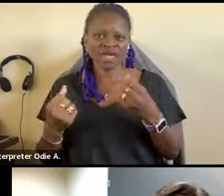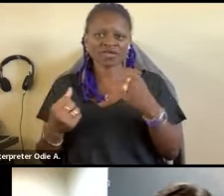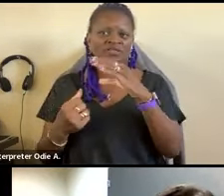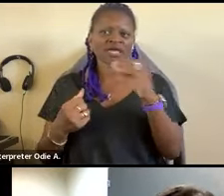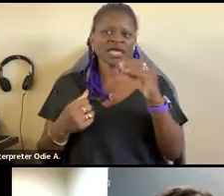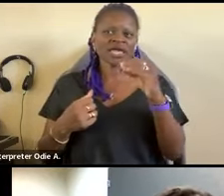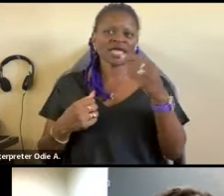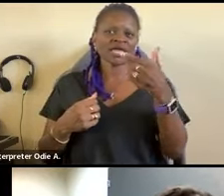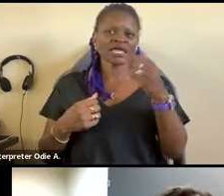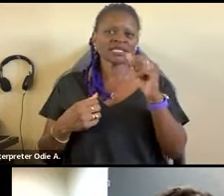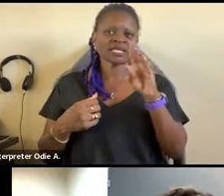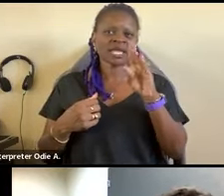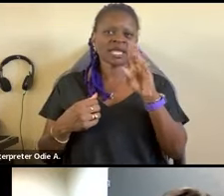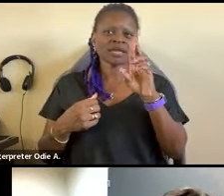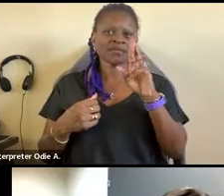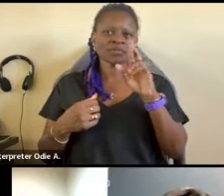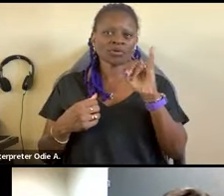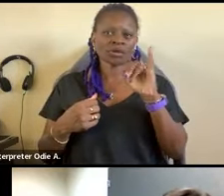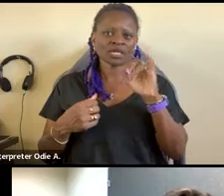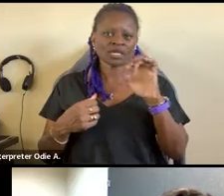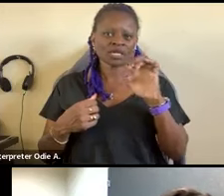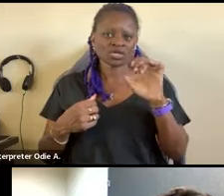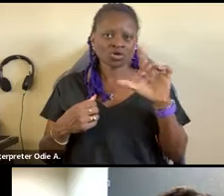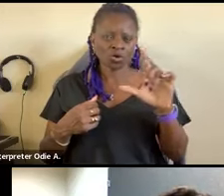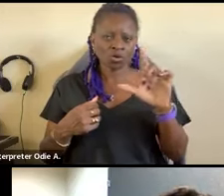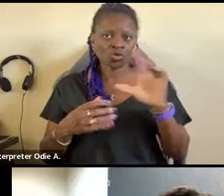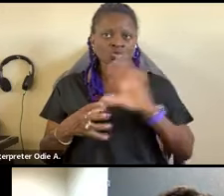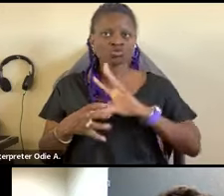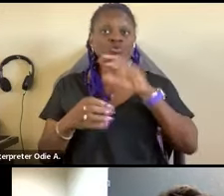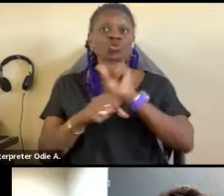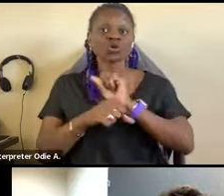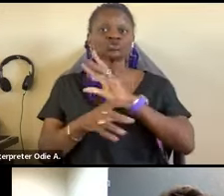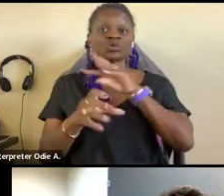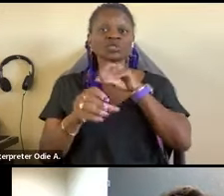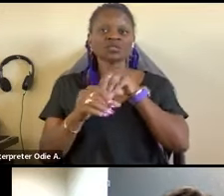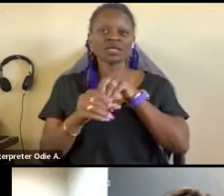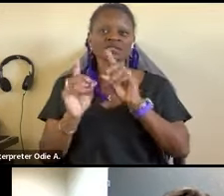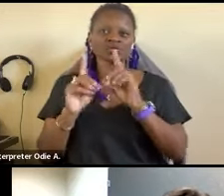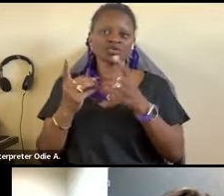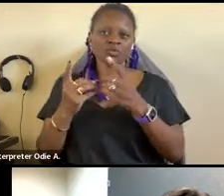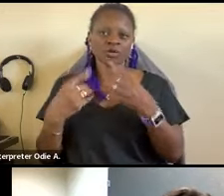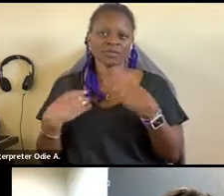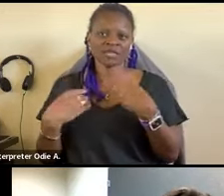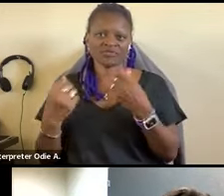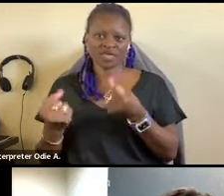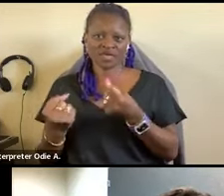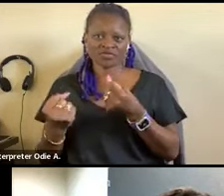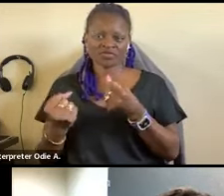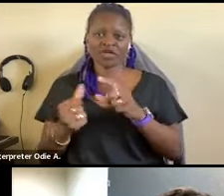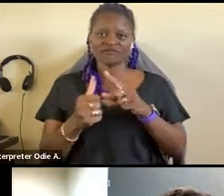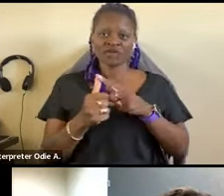Health Division within the Department of Health Services. We'll first start with Tina. Tina?